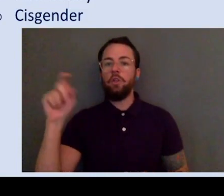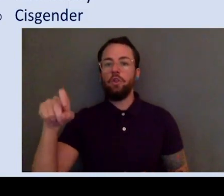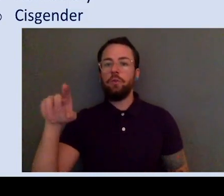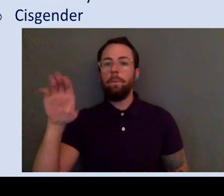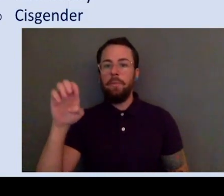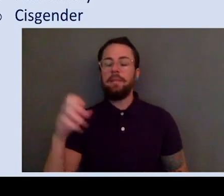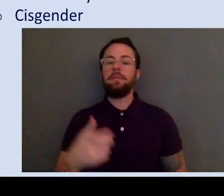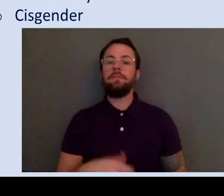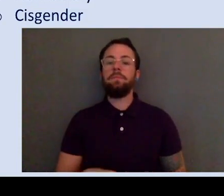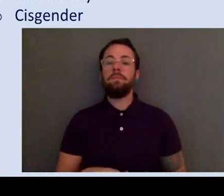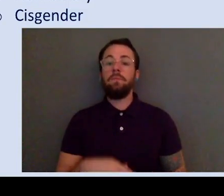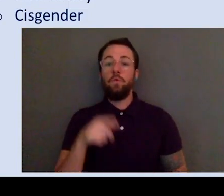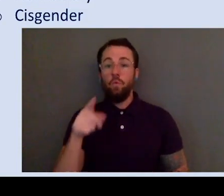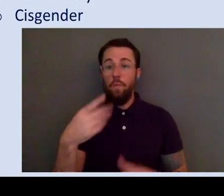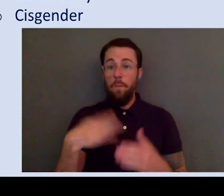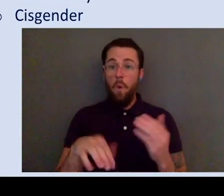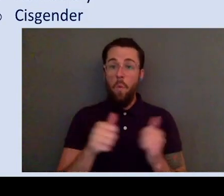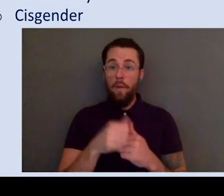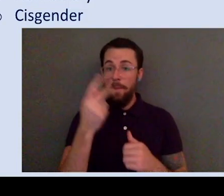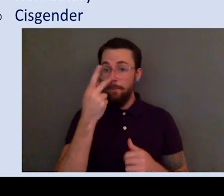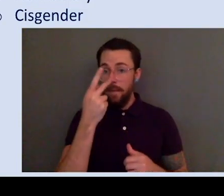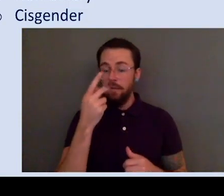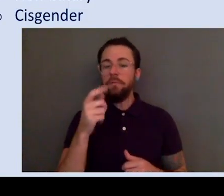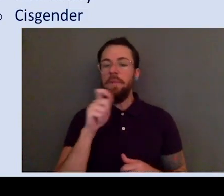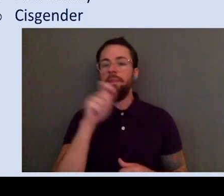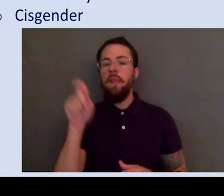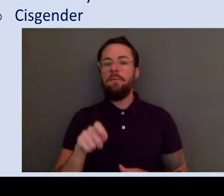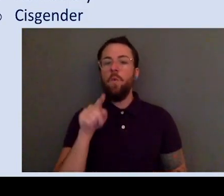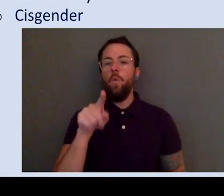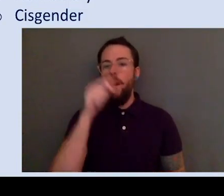It's built around what gender "should" be.